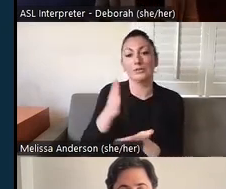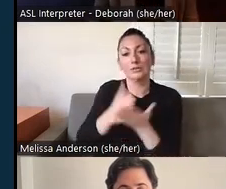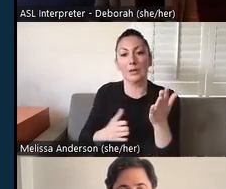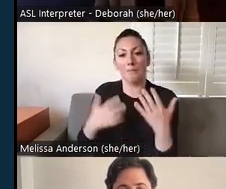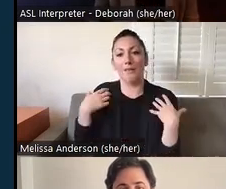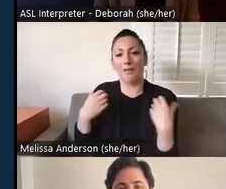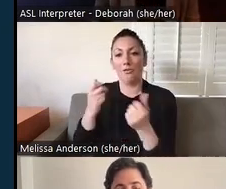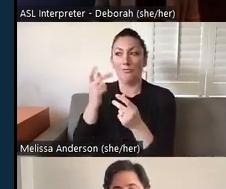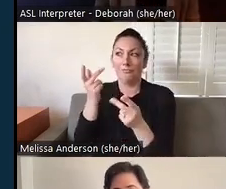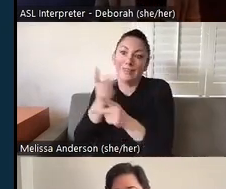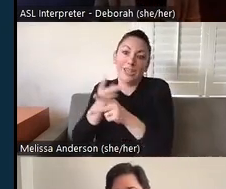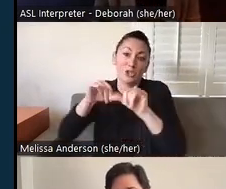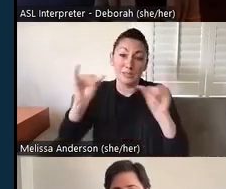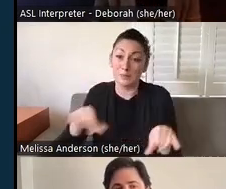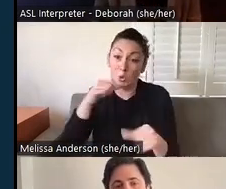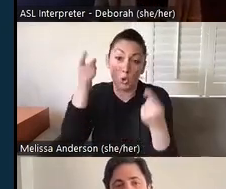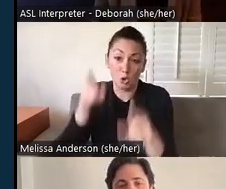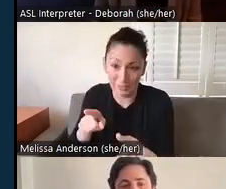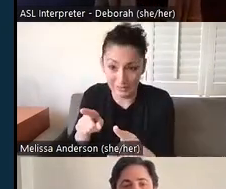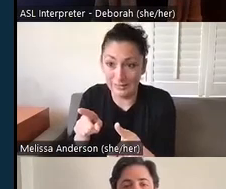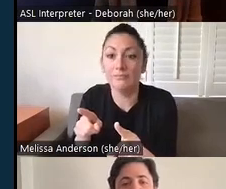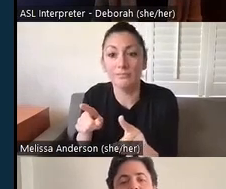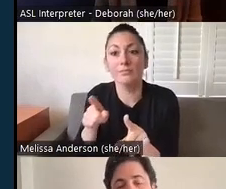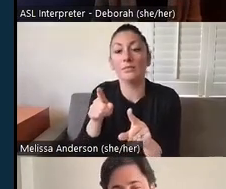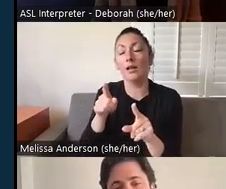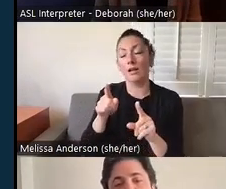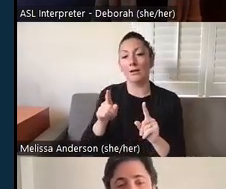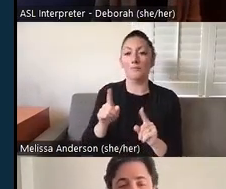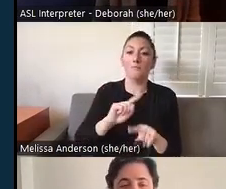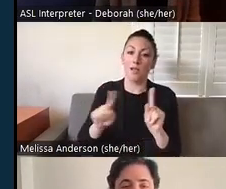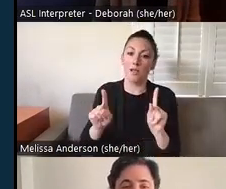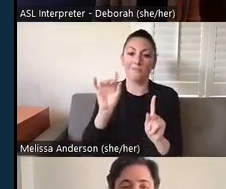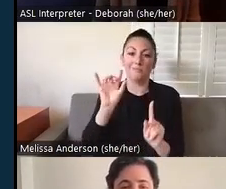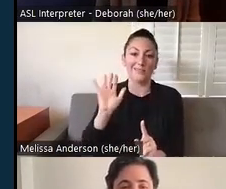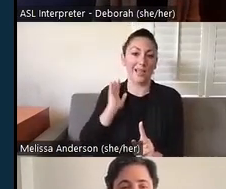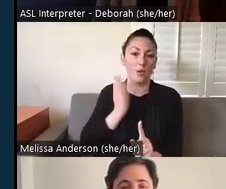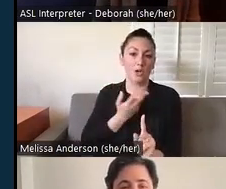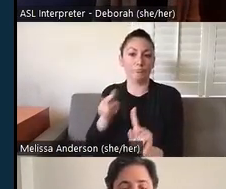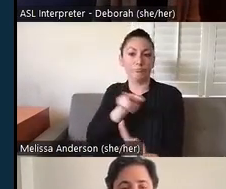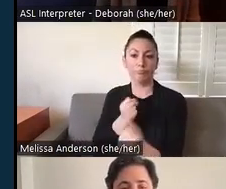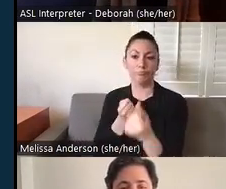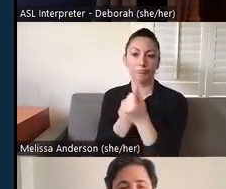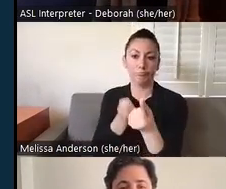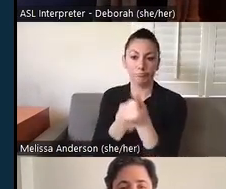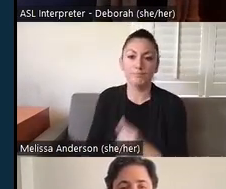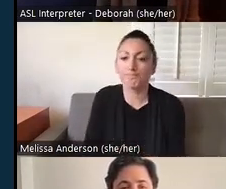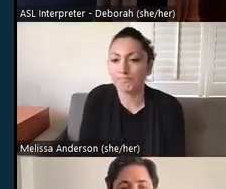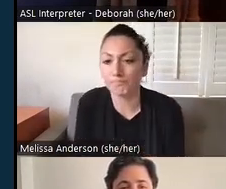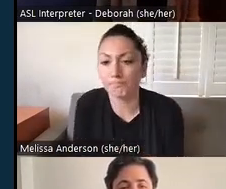right choose to have onsite interpreters and the healthcare system doesn't agree.